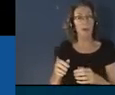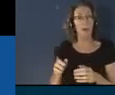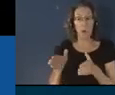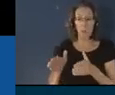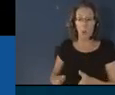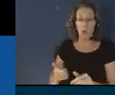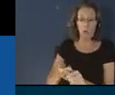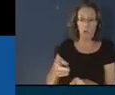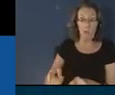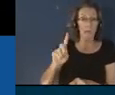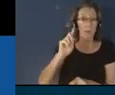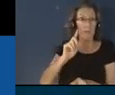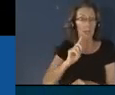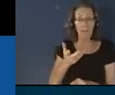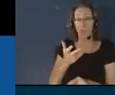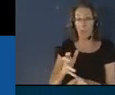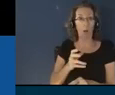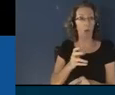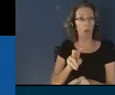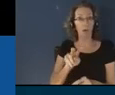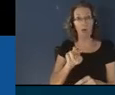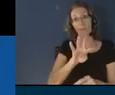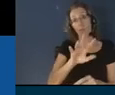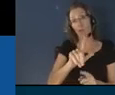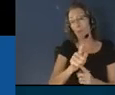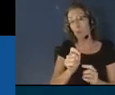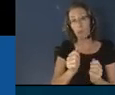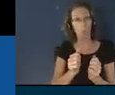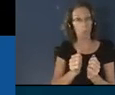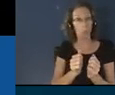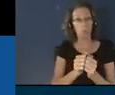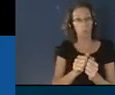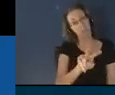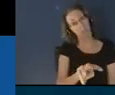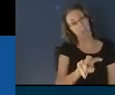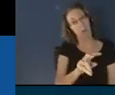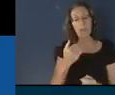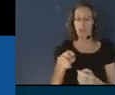maybe deaf they don't want to sit there 45 minutes of it they can just read it. The other